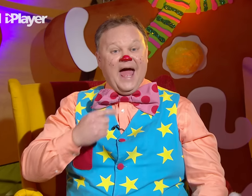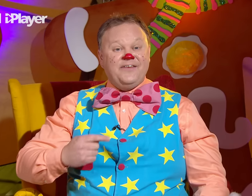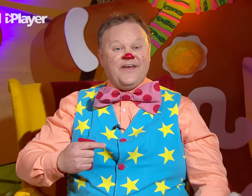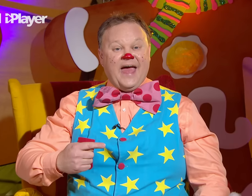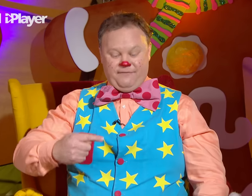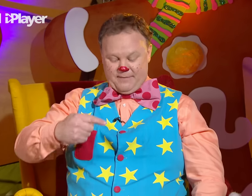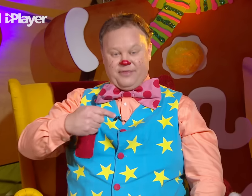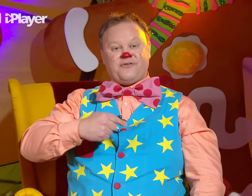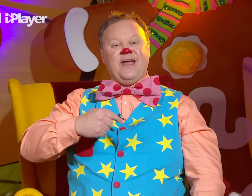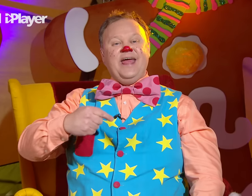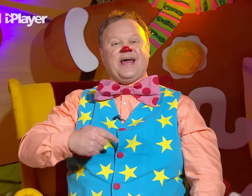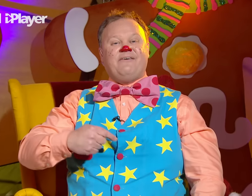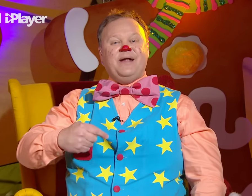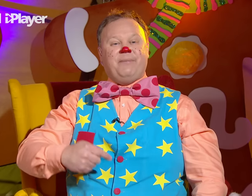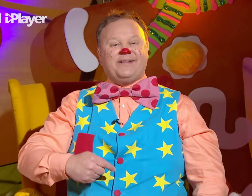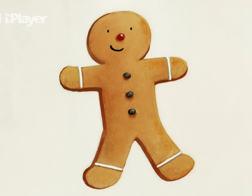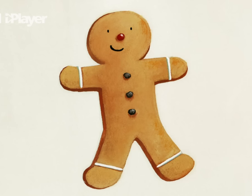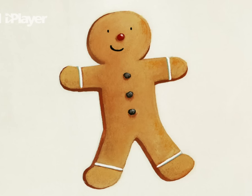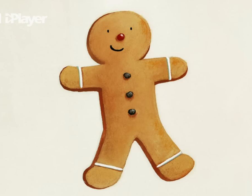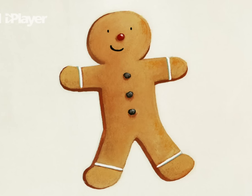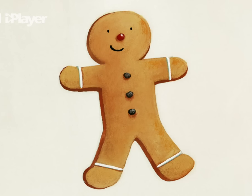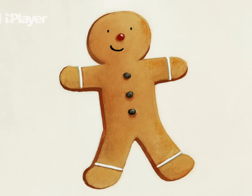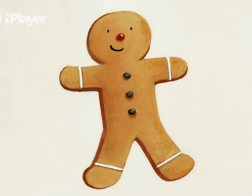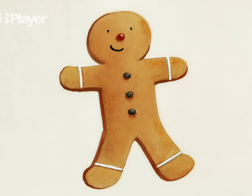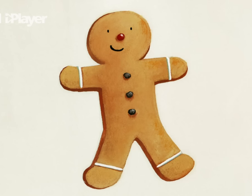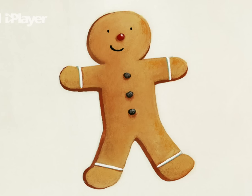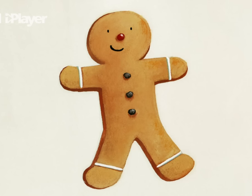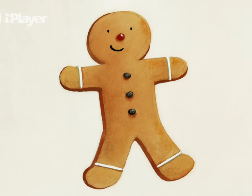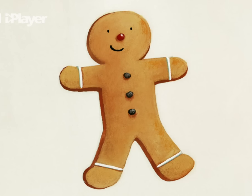and she gave him three current buttons of a cherry for a nose